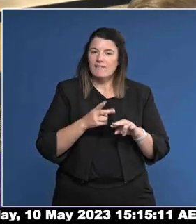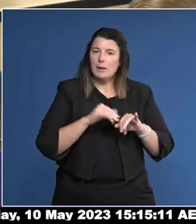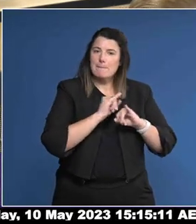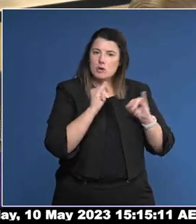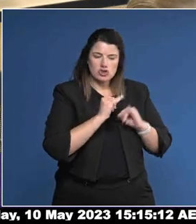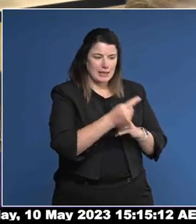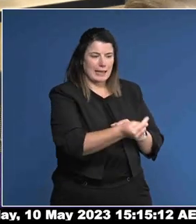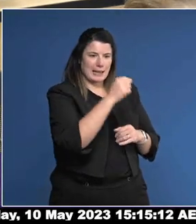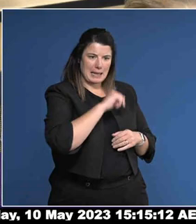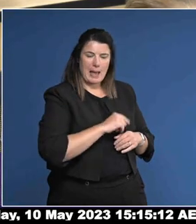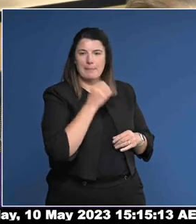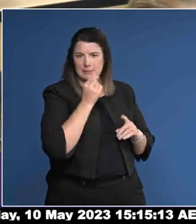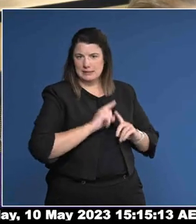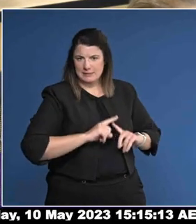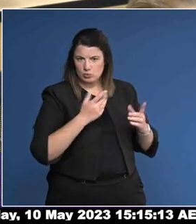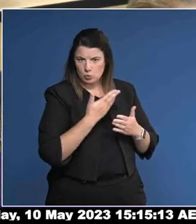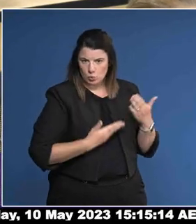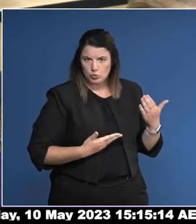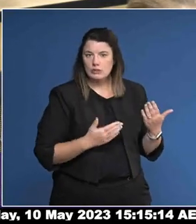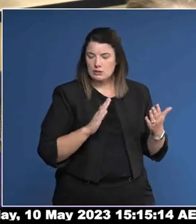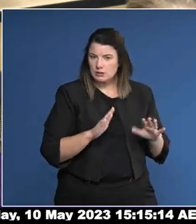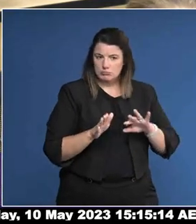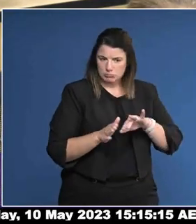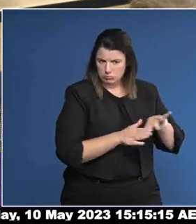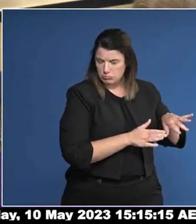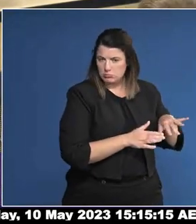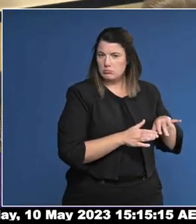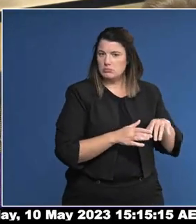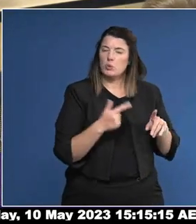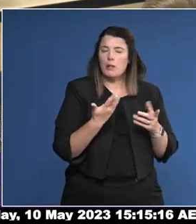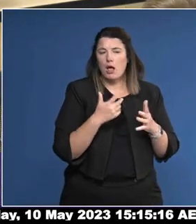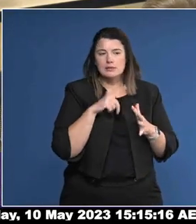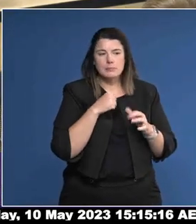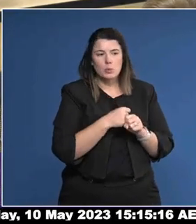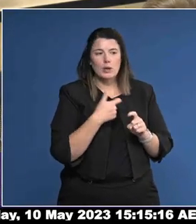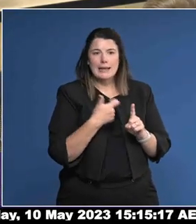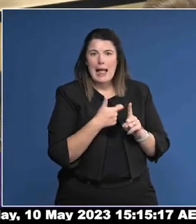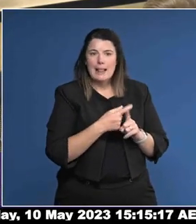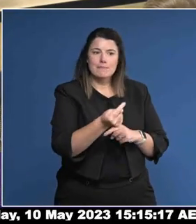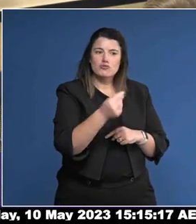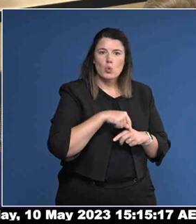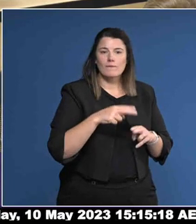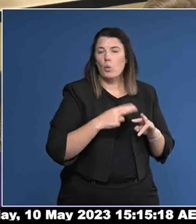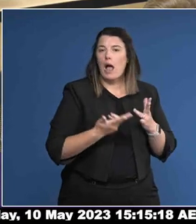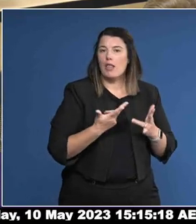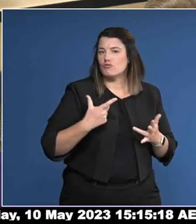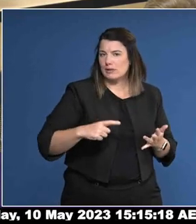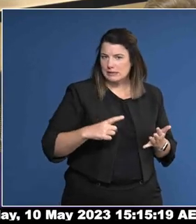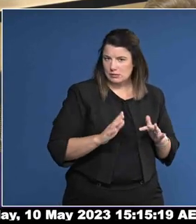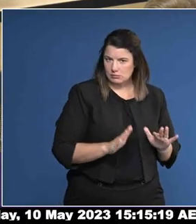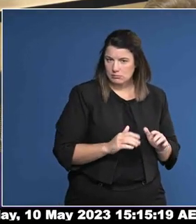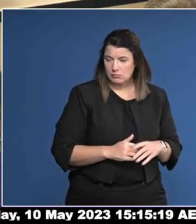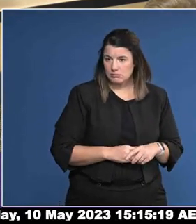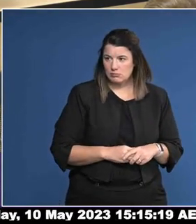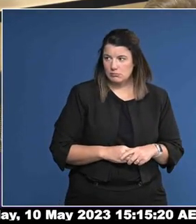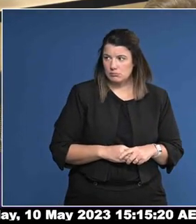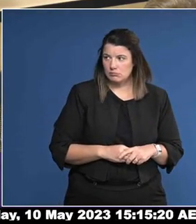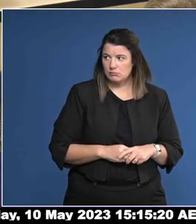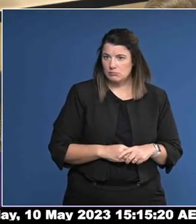where Kaleb has been brought in for other purposes, there was very little and very